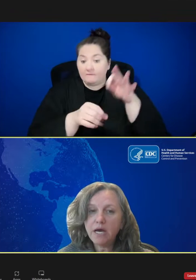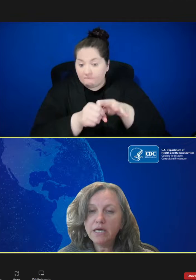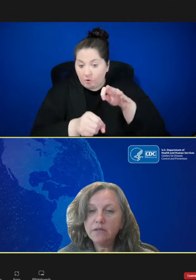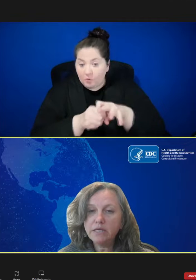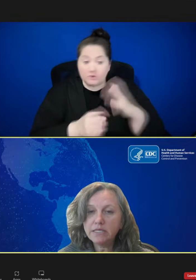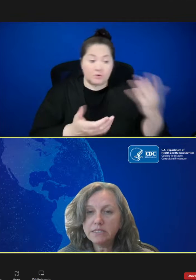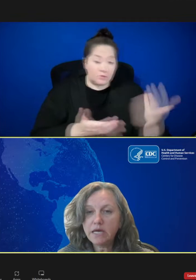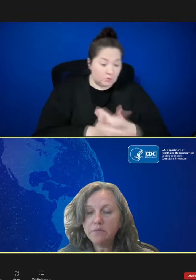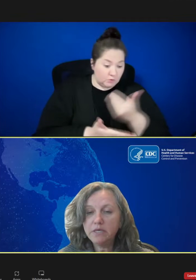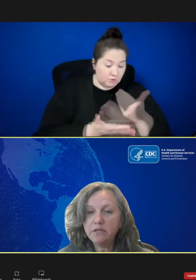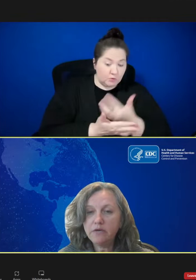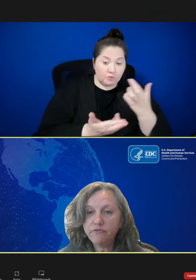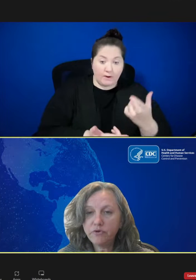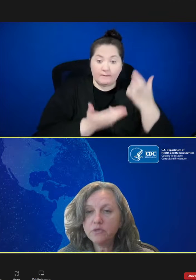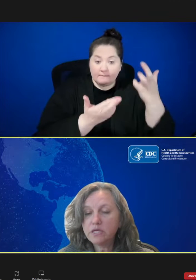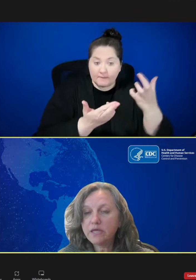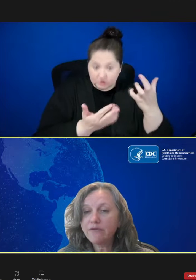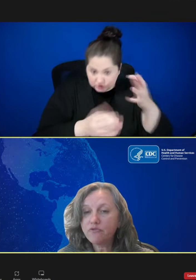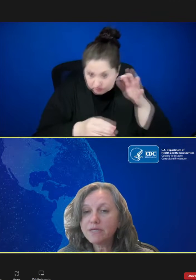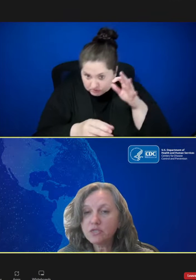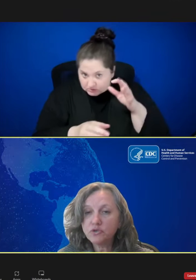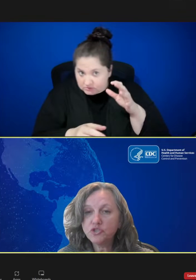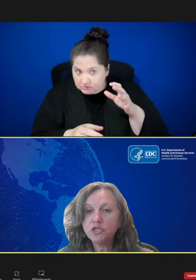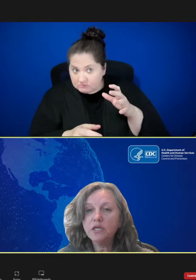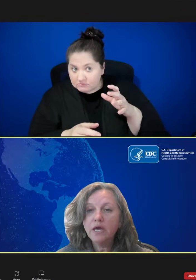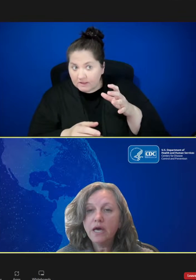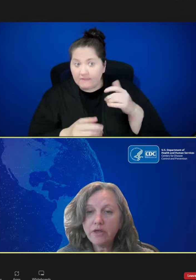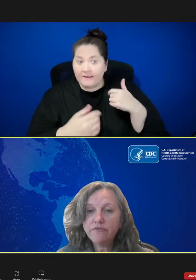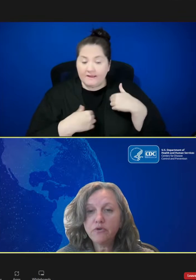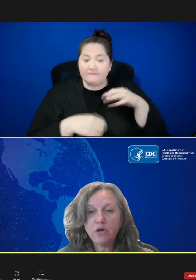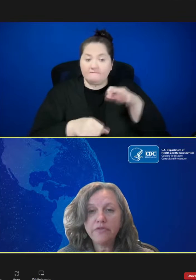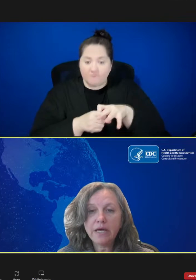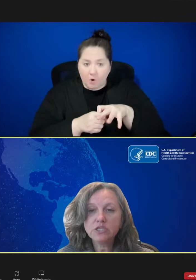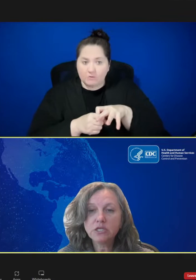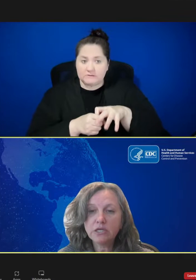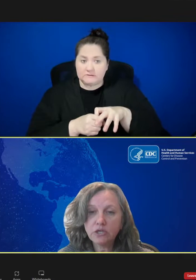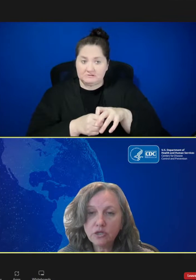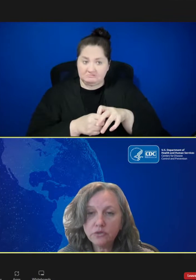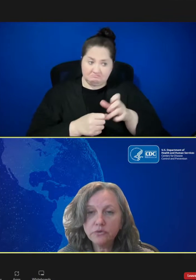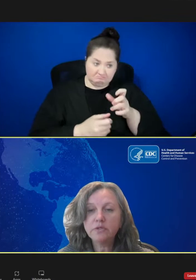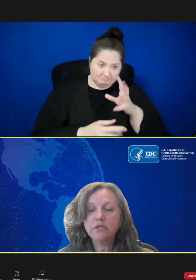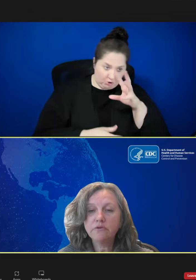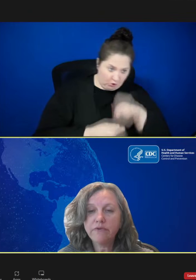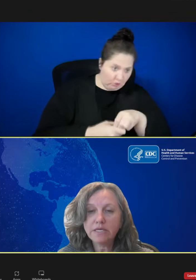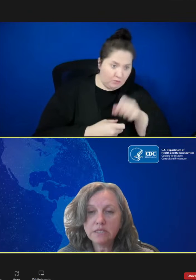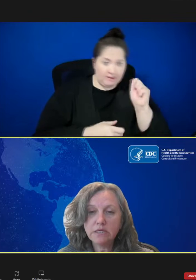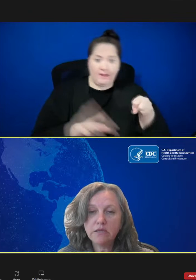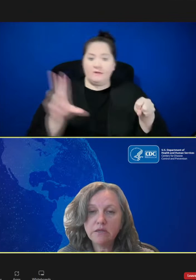by the ACIP vote. They have a resolution, and they vote on that to include the vaccine in the